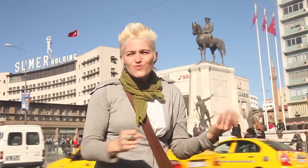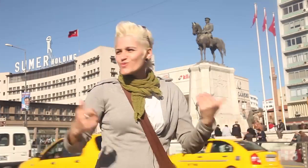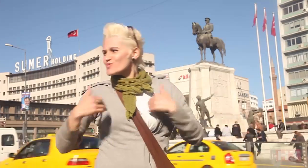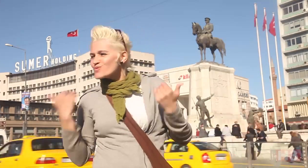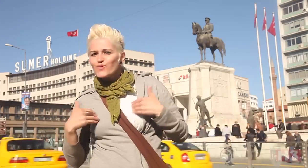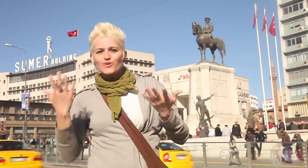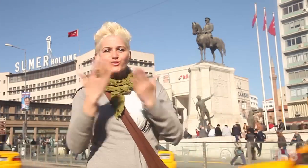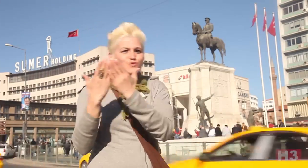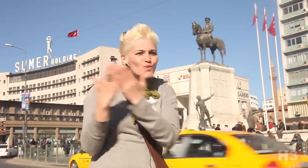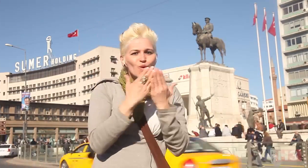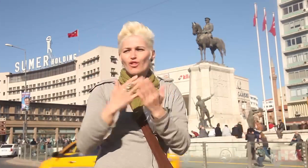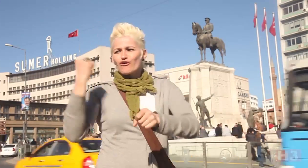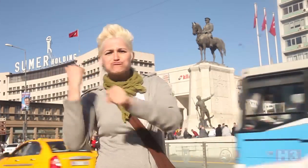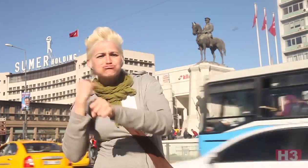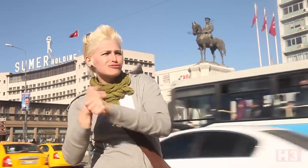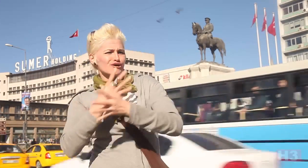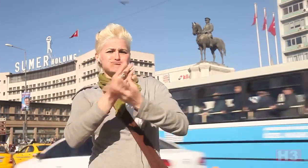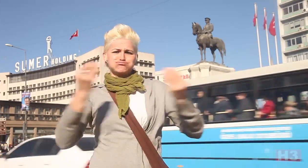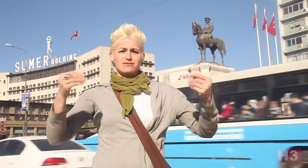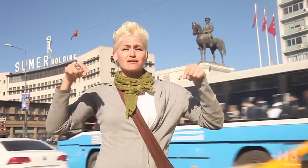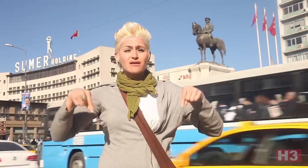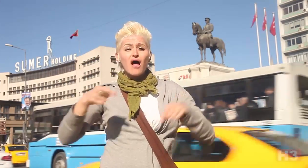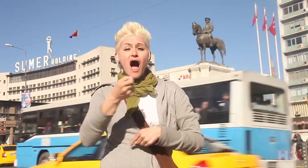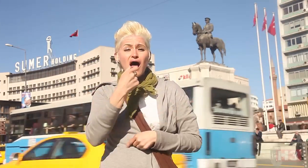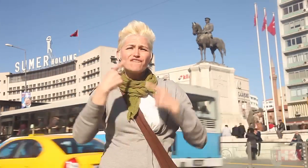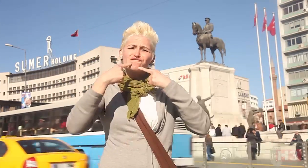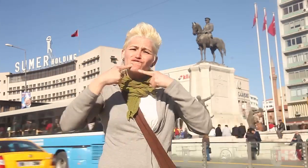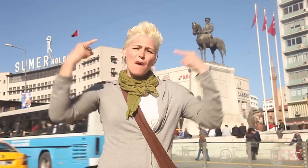Now you can see elderly, youths, students, employees and various people.